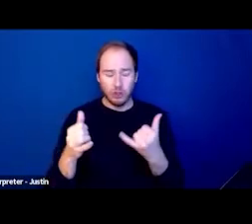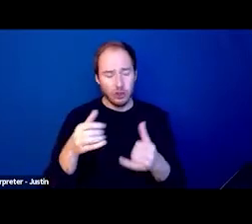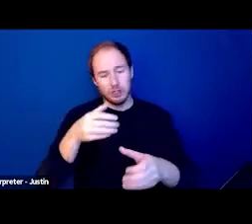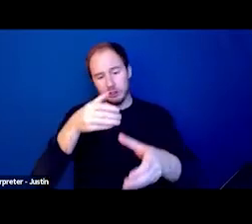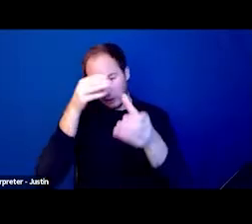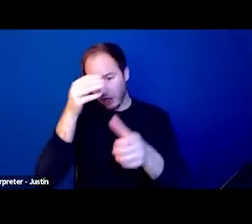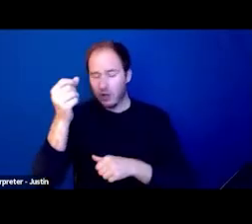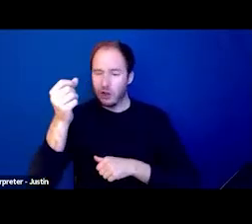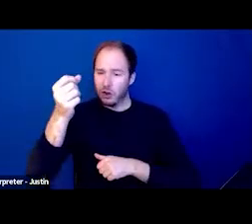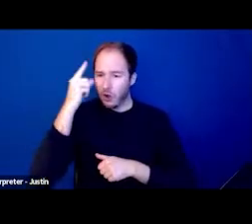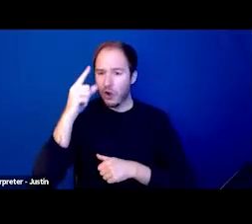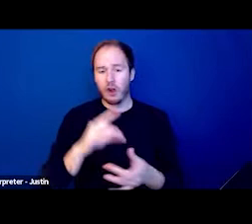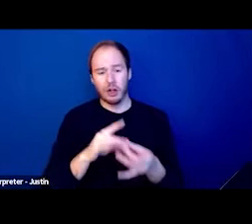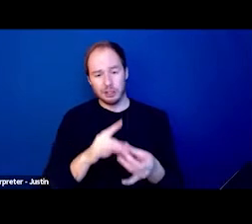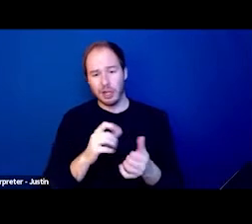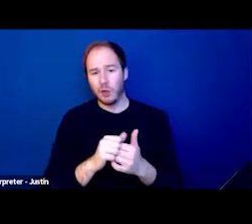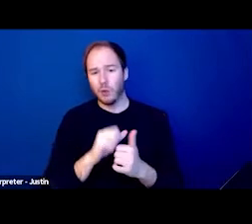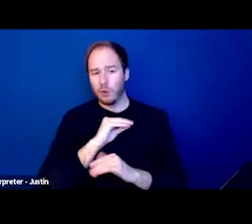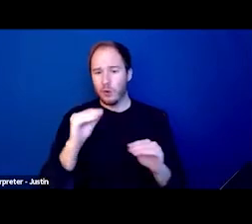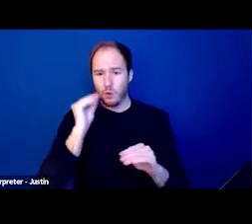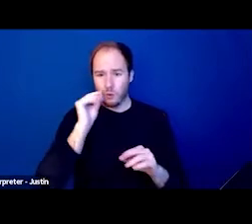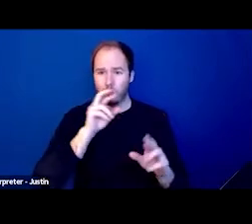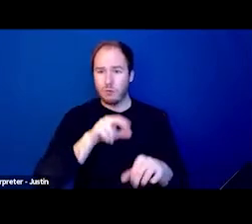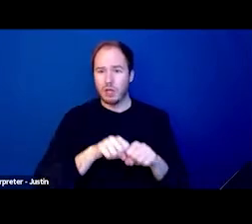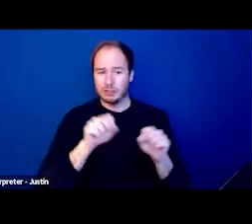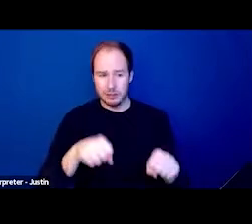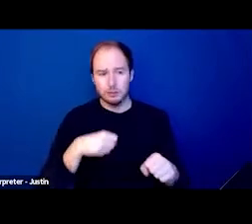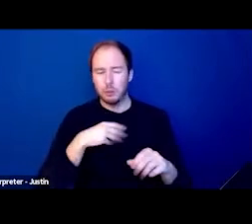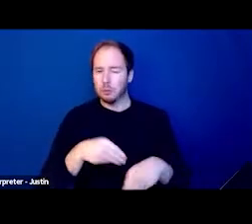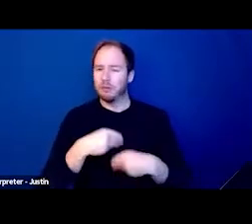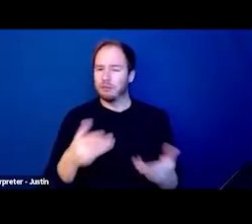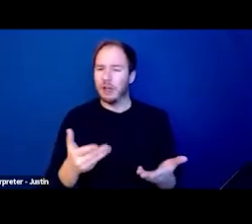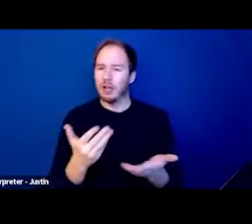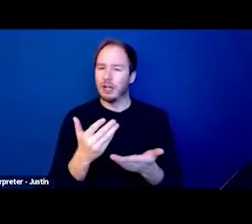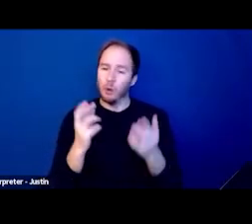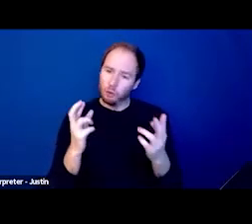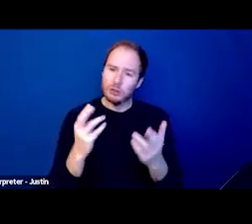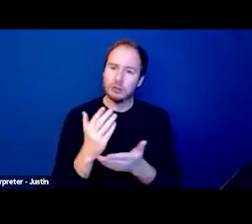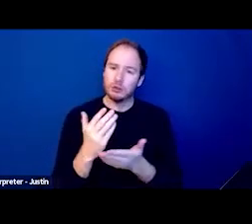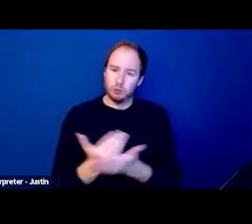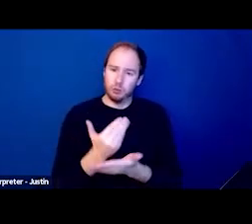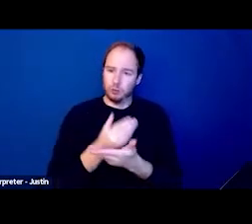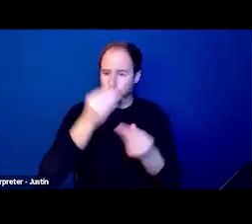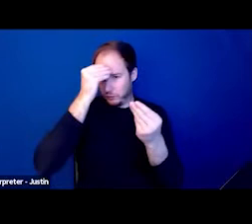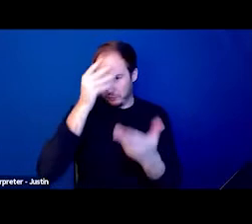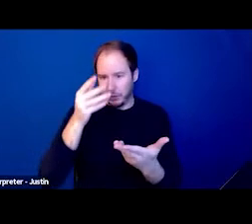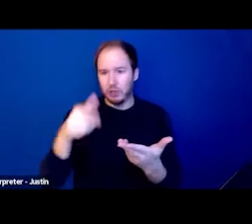or level of connection with the homeless response system, with some new information to help you best serve your clients experiencing homelessness